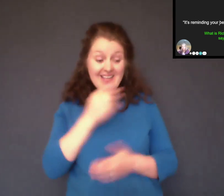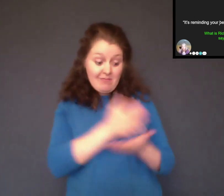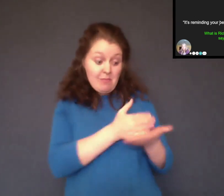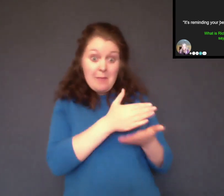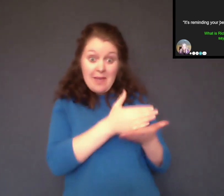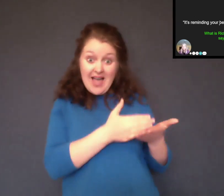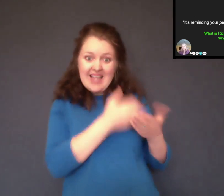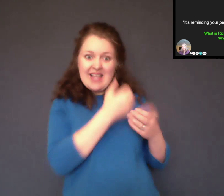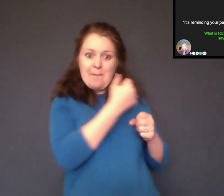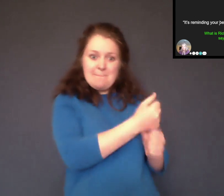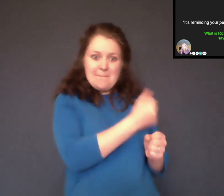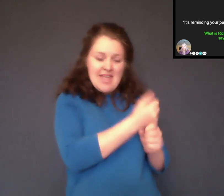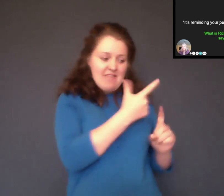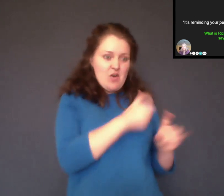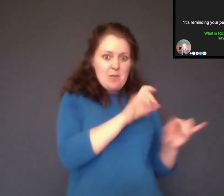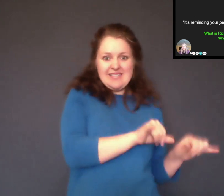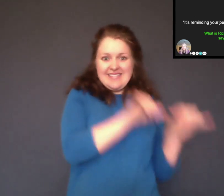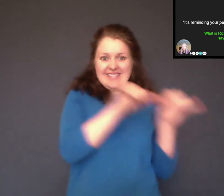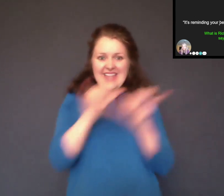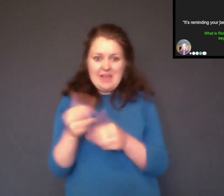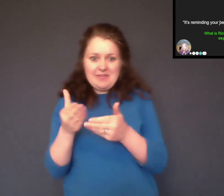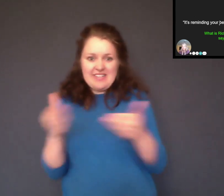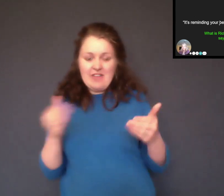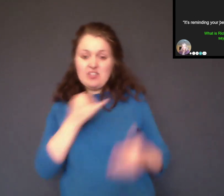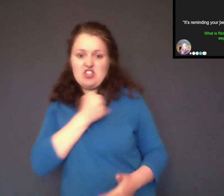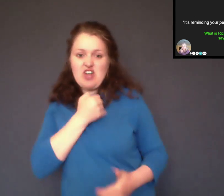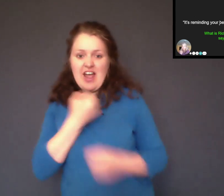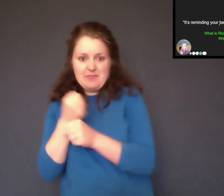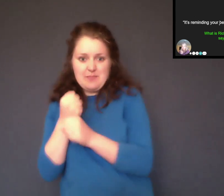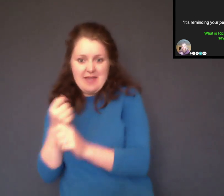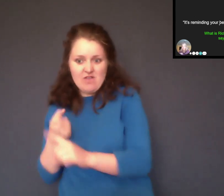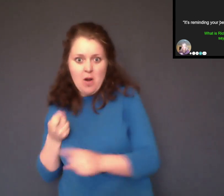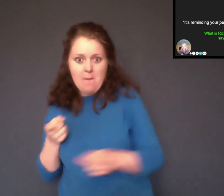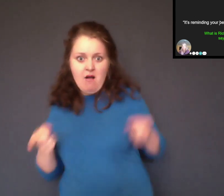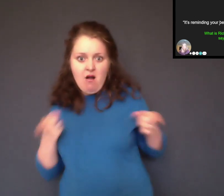riches is saying that the pie is made of the same stuff that jive is made of so